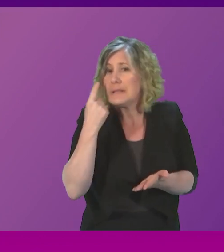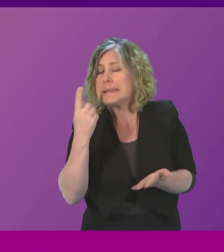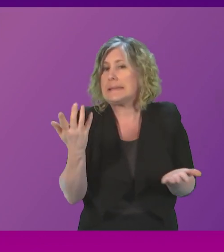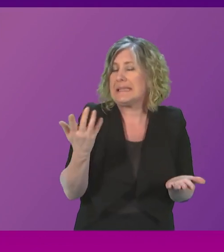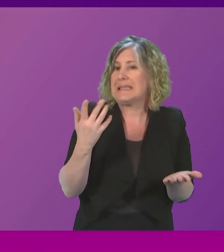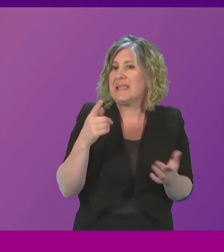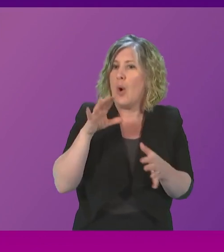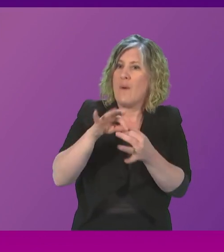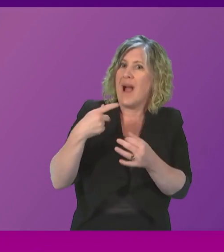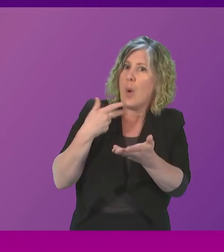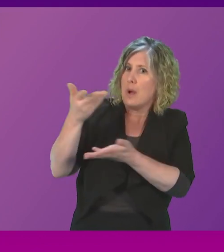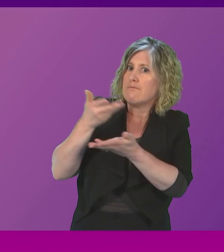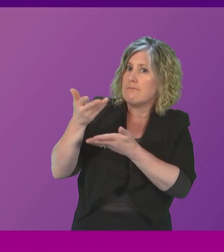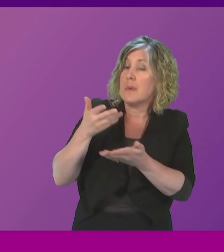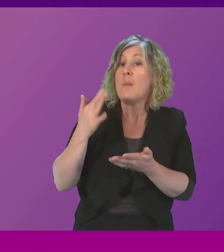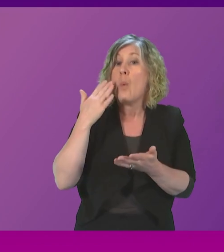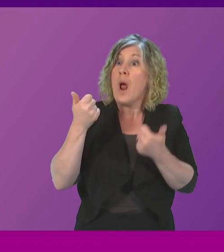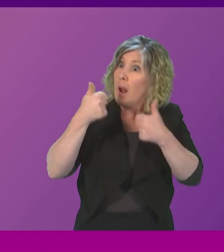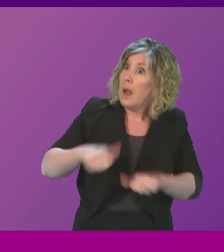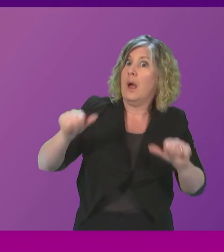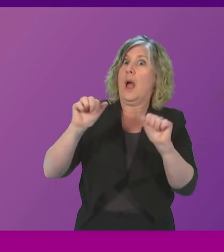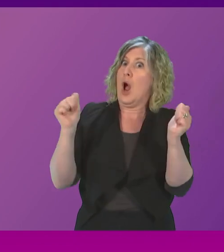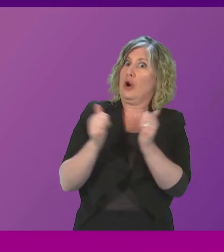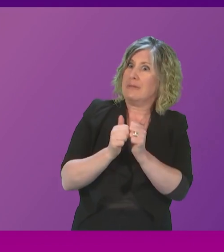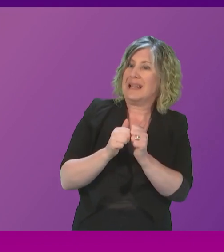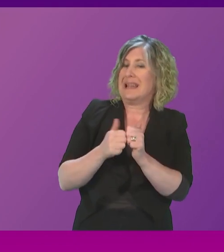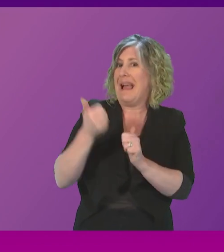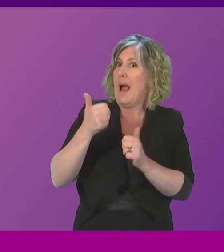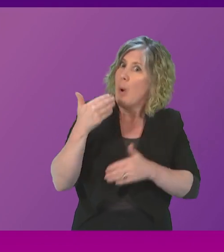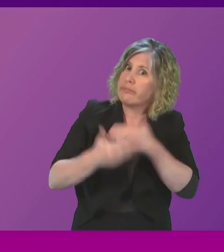As soon as we have some sort of agreement on the way forward I will ensure that we make